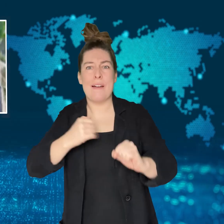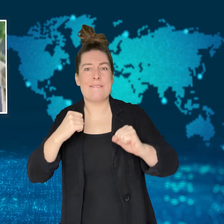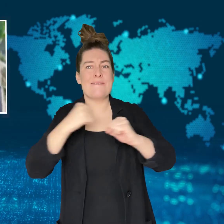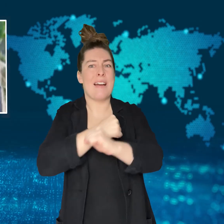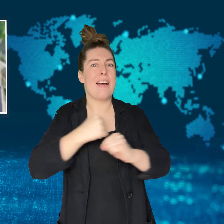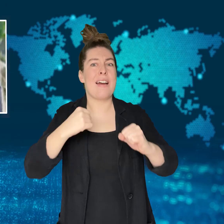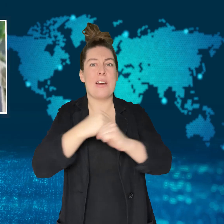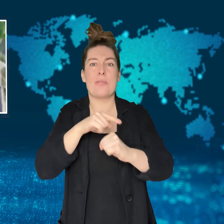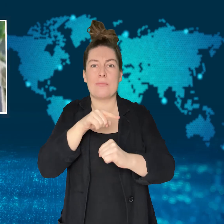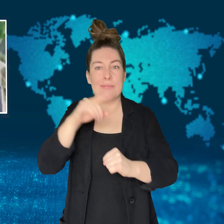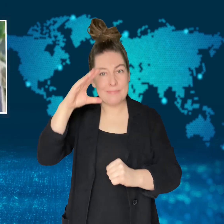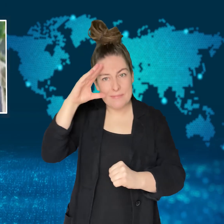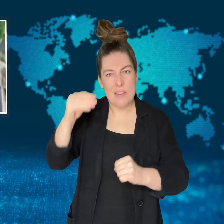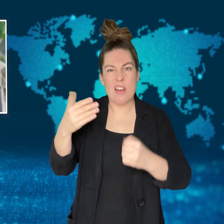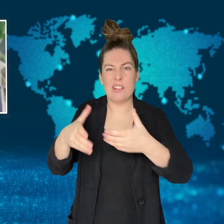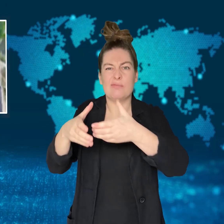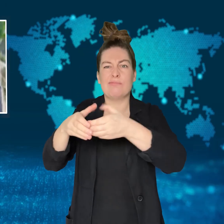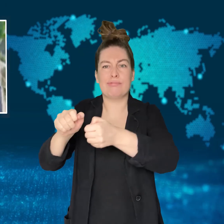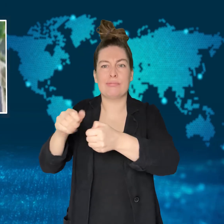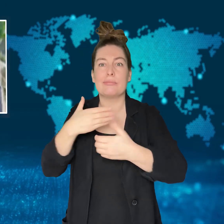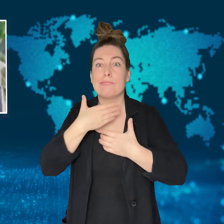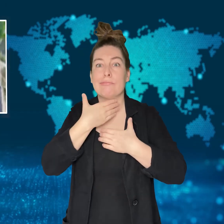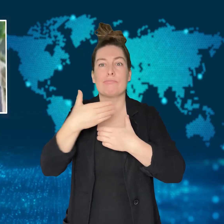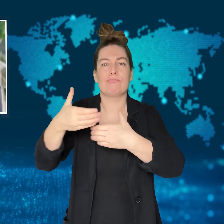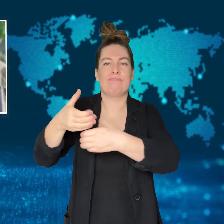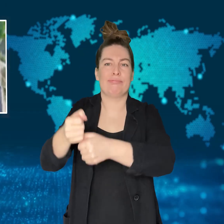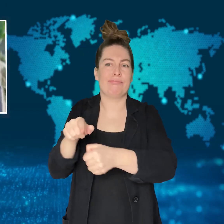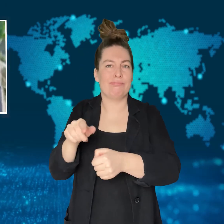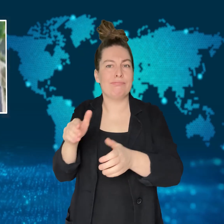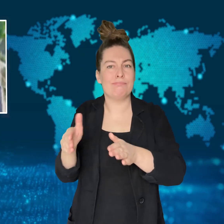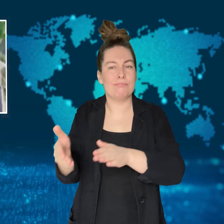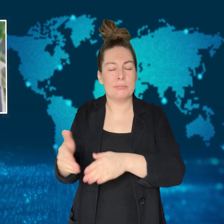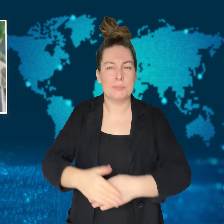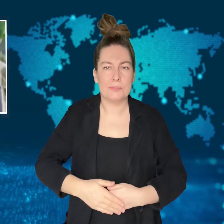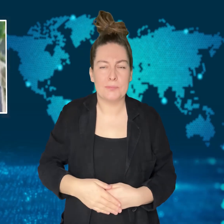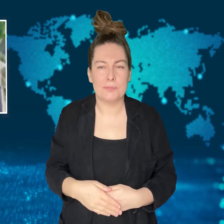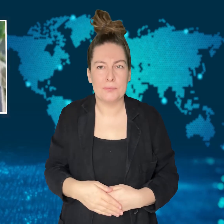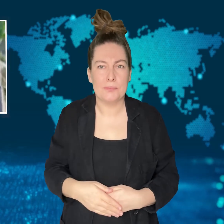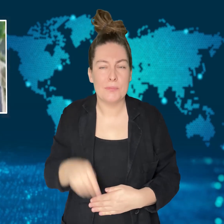There was evidence that she had tried to